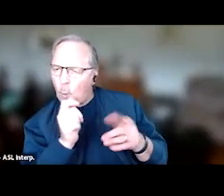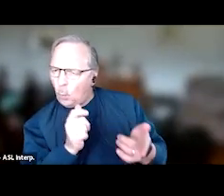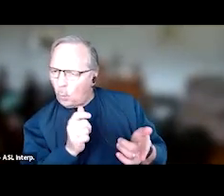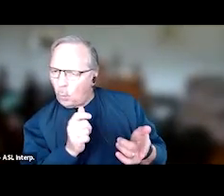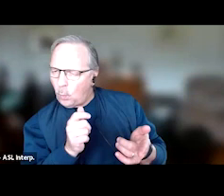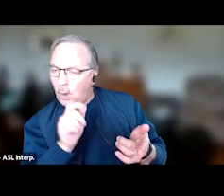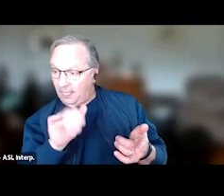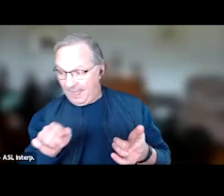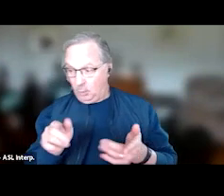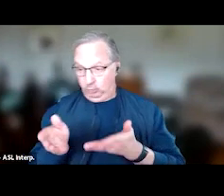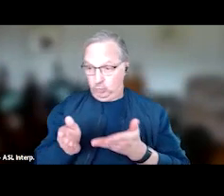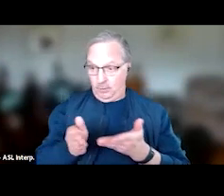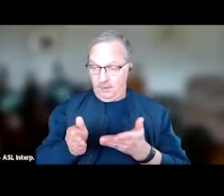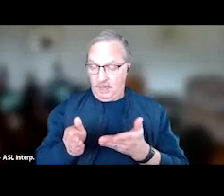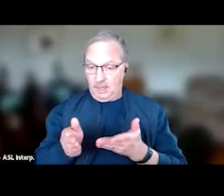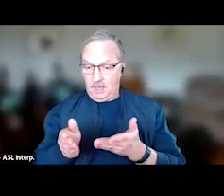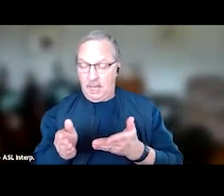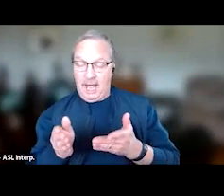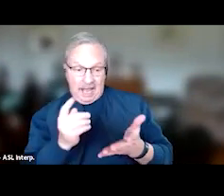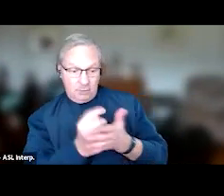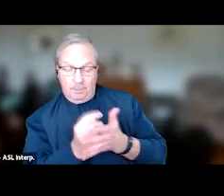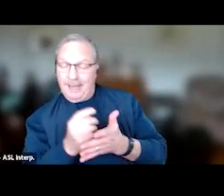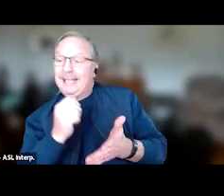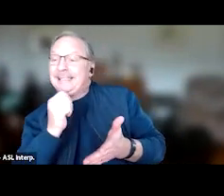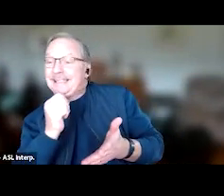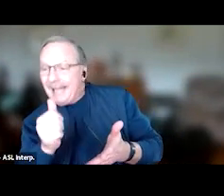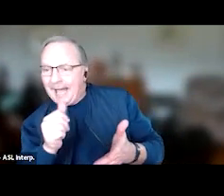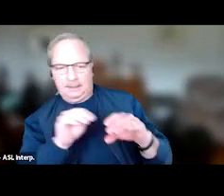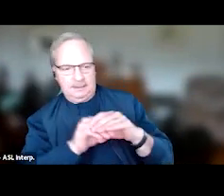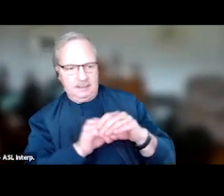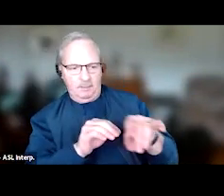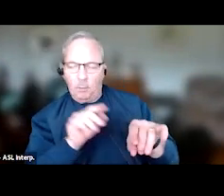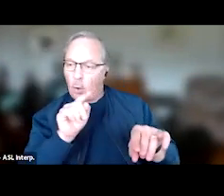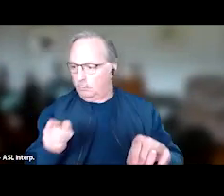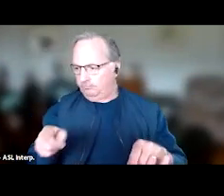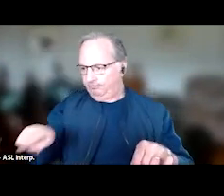and who is treatment not accessible for who you're serving? We certainly know,